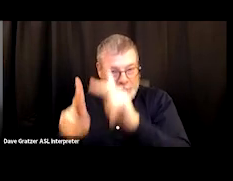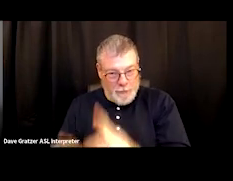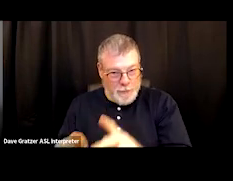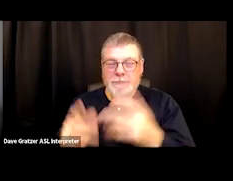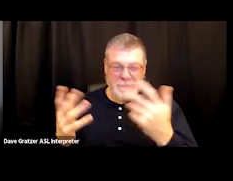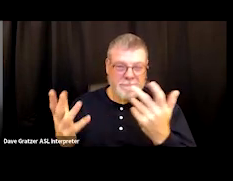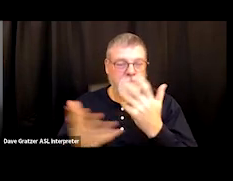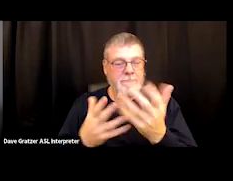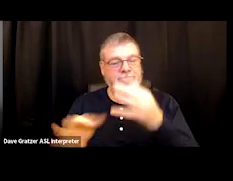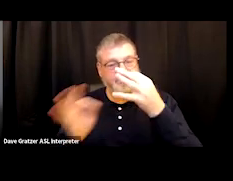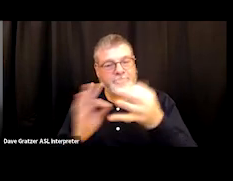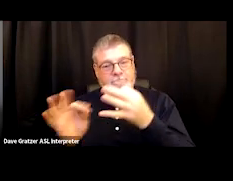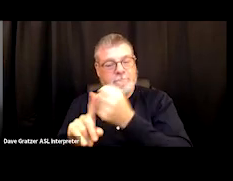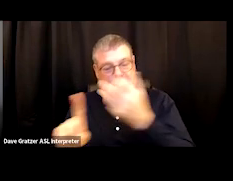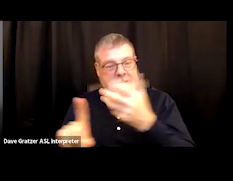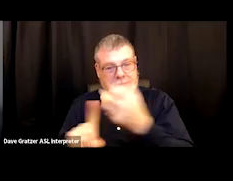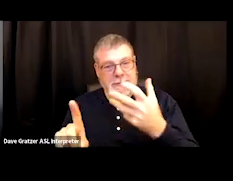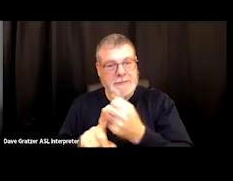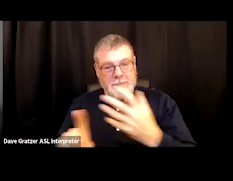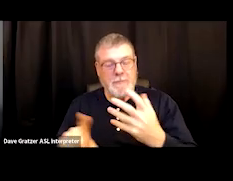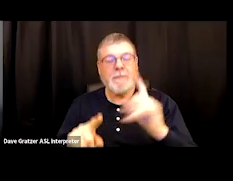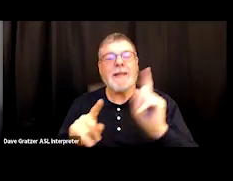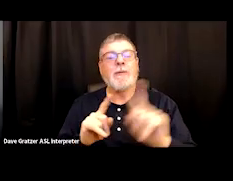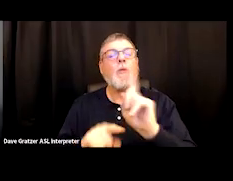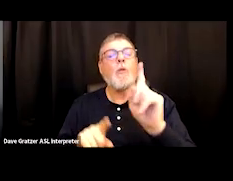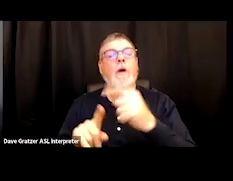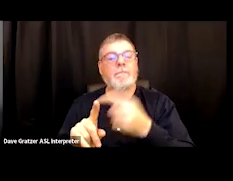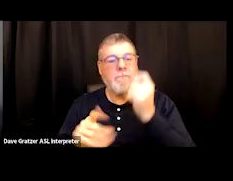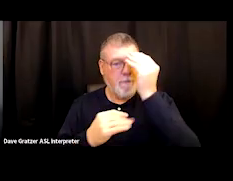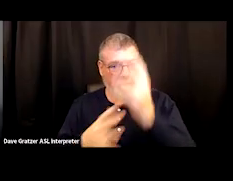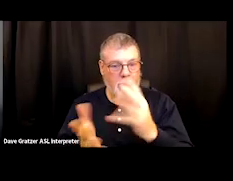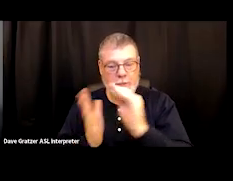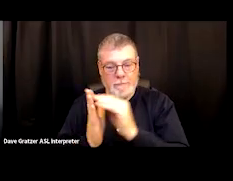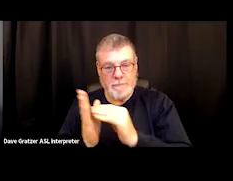so you're telling DDS kind of the sources that you use to write the MSR,